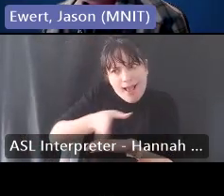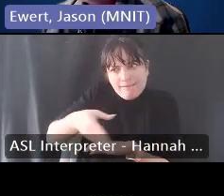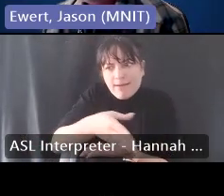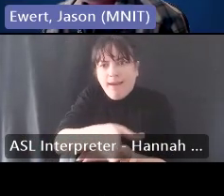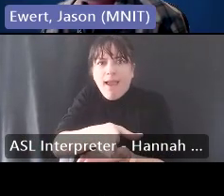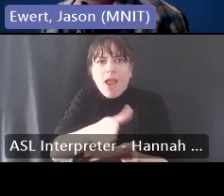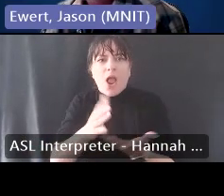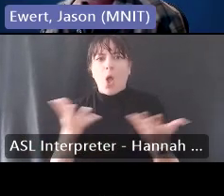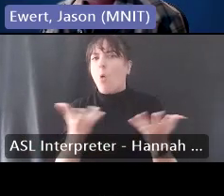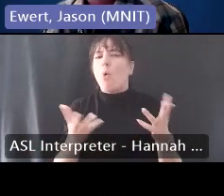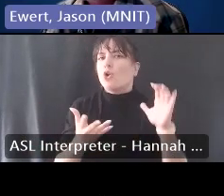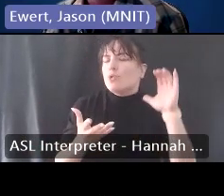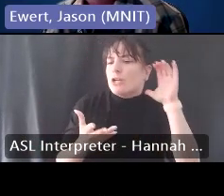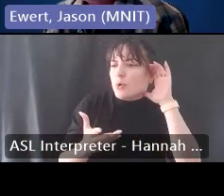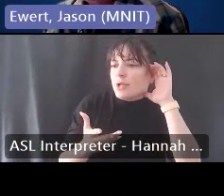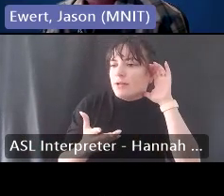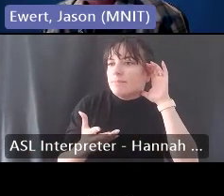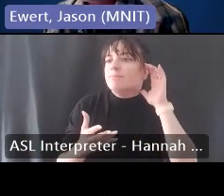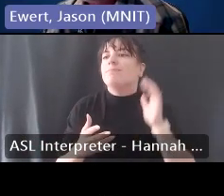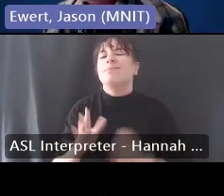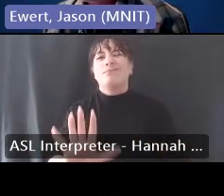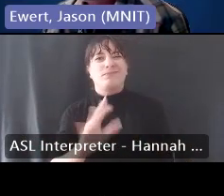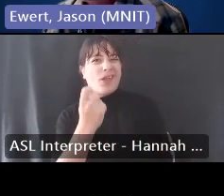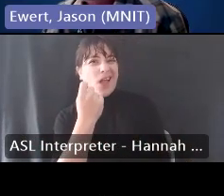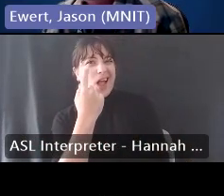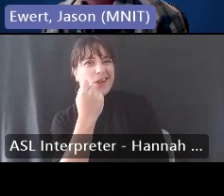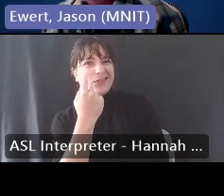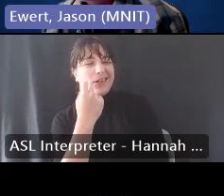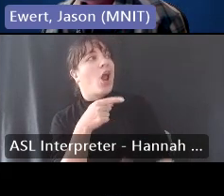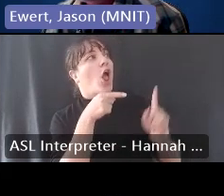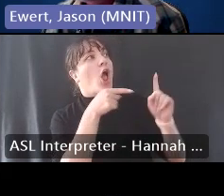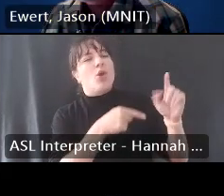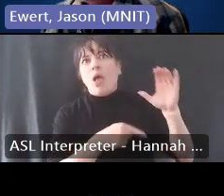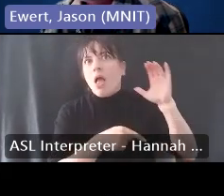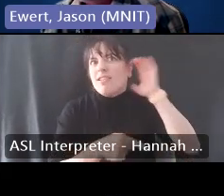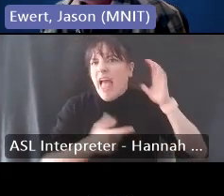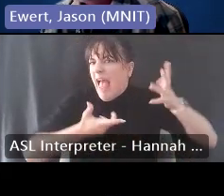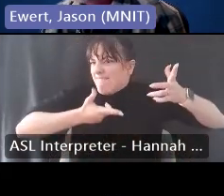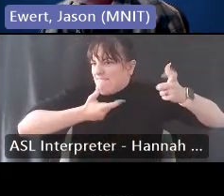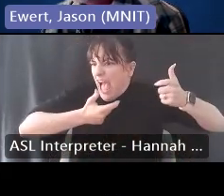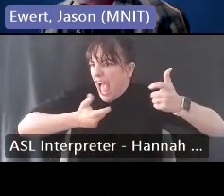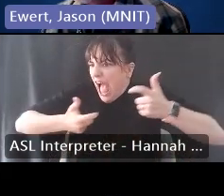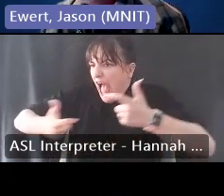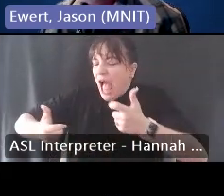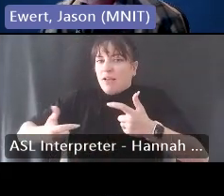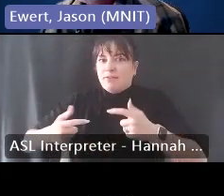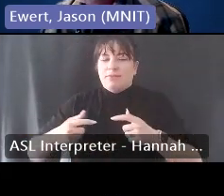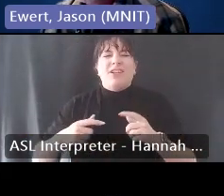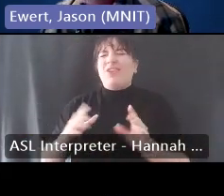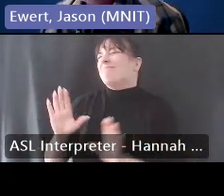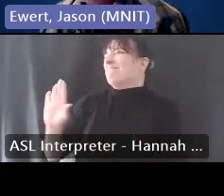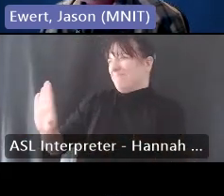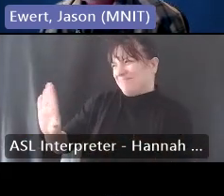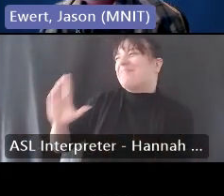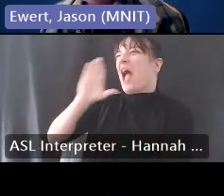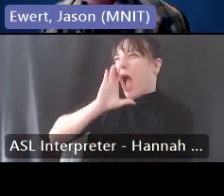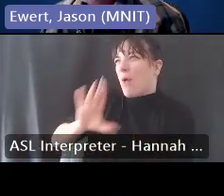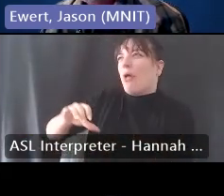Now, what you hear is probably a lot faster than what we're used to listening to. I'm going to slow it down. And if it comes by real quick,